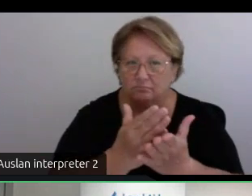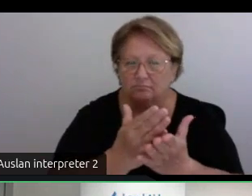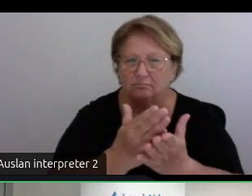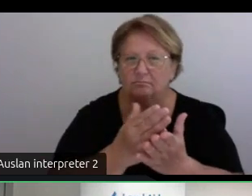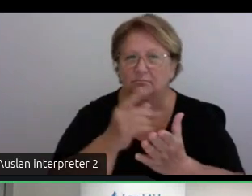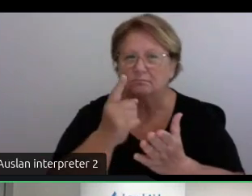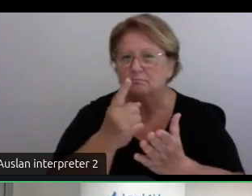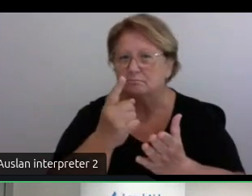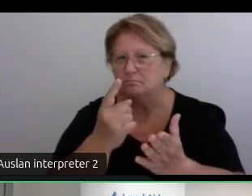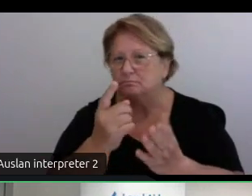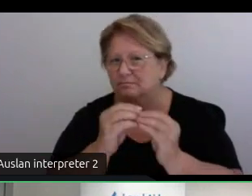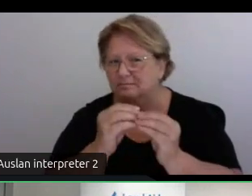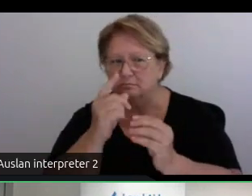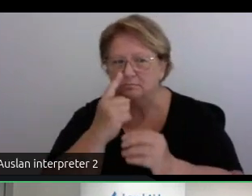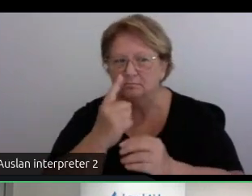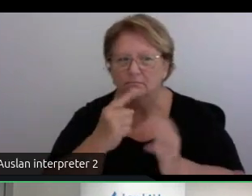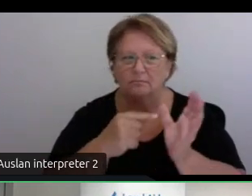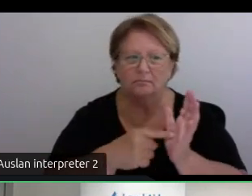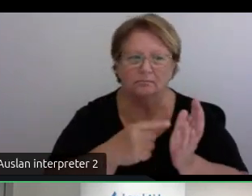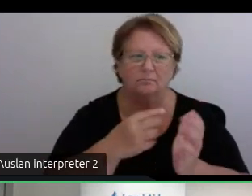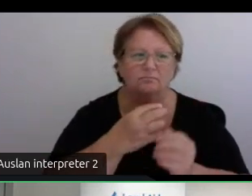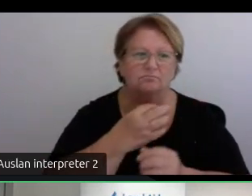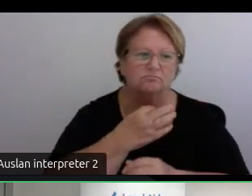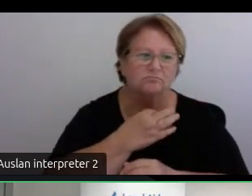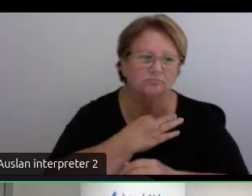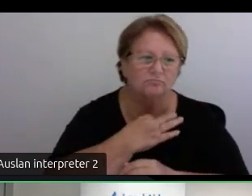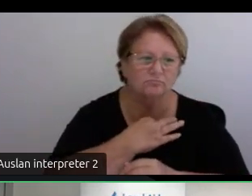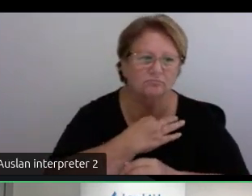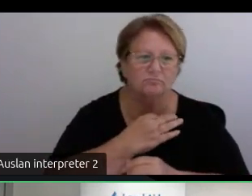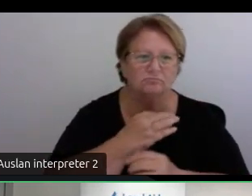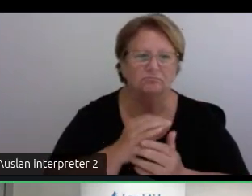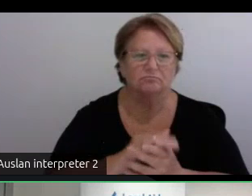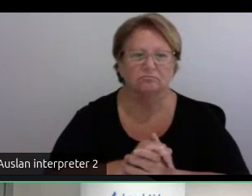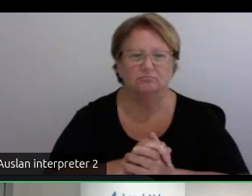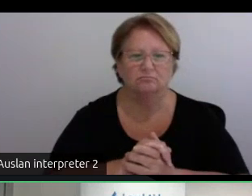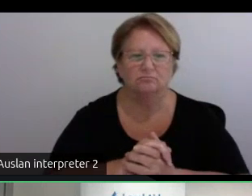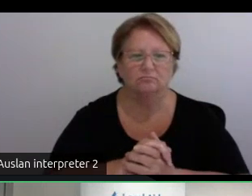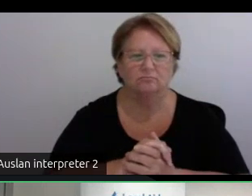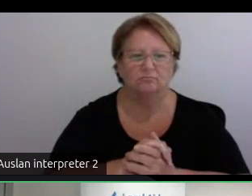who are dealing with people at risk of financial abuse through weaponization of financial product,